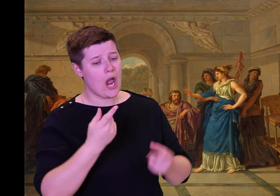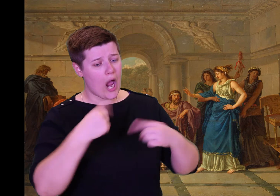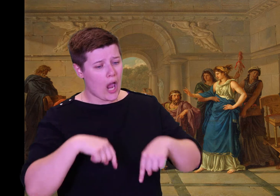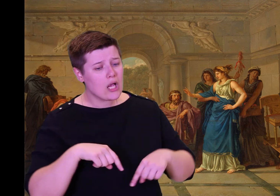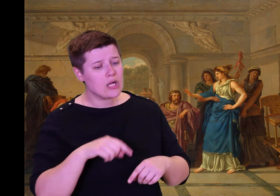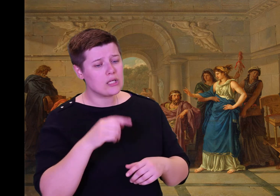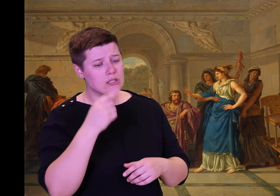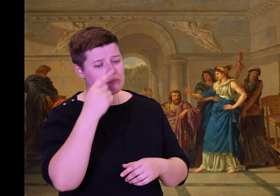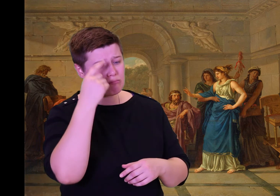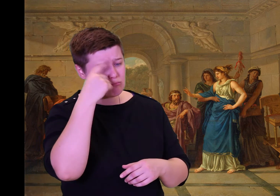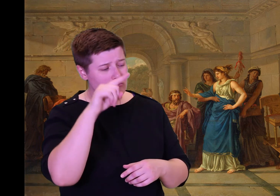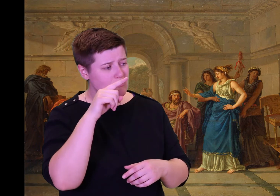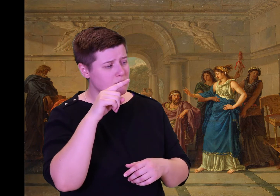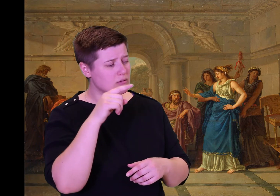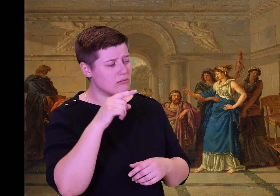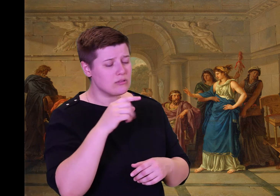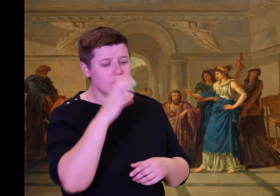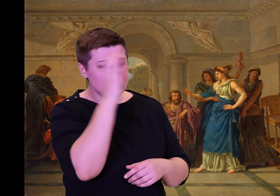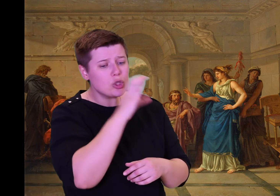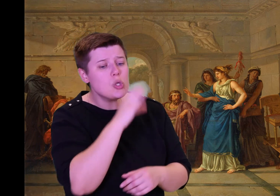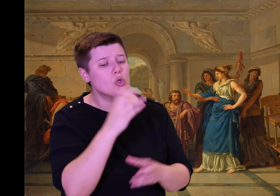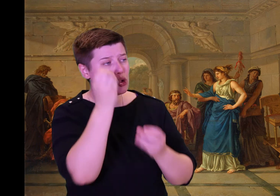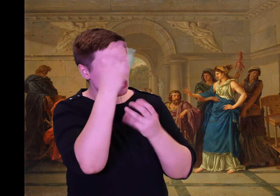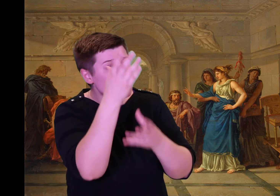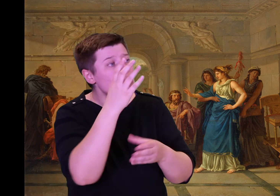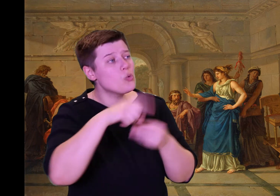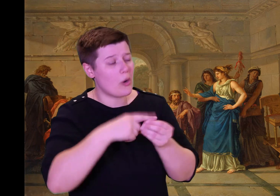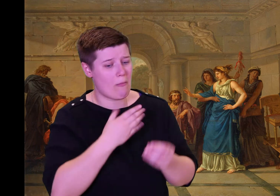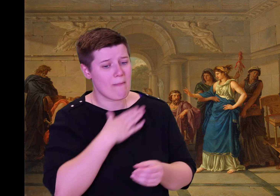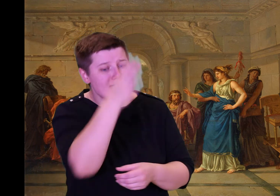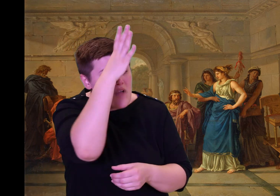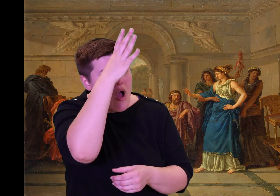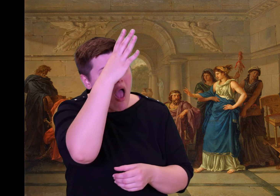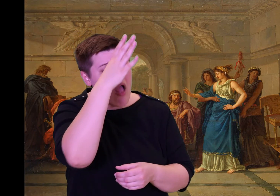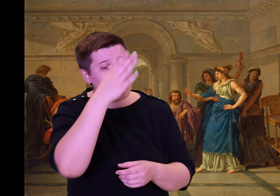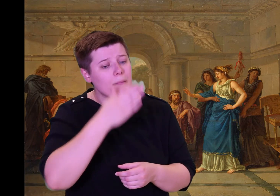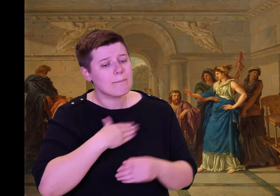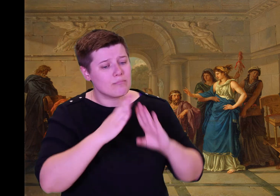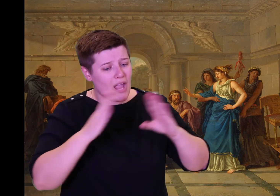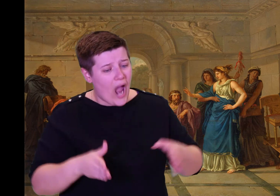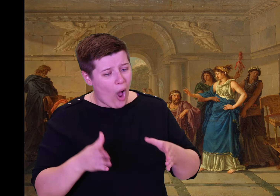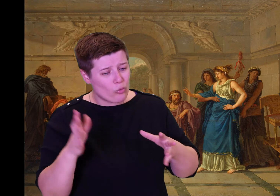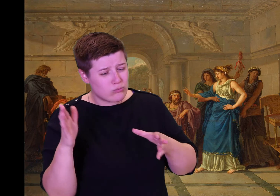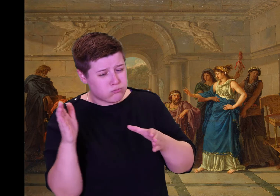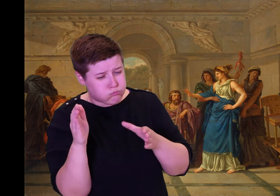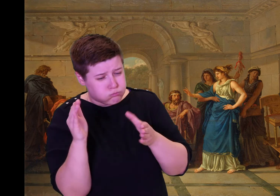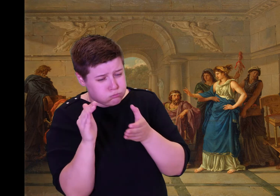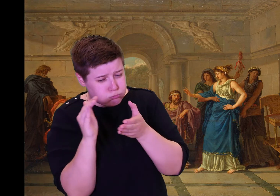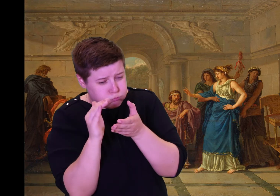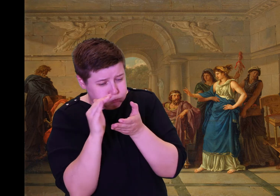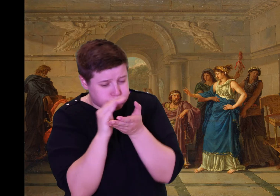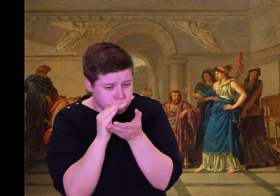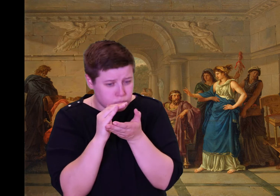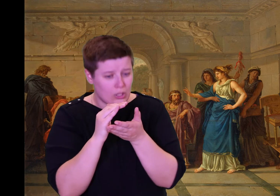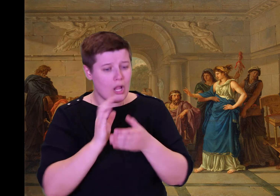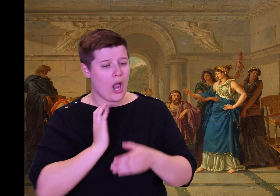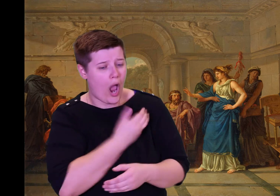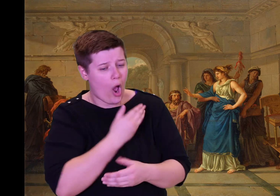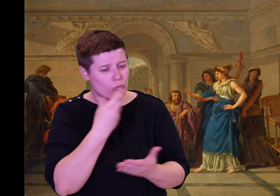Your voice is like a god's to us. Lord Nestor sent me to guide him here.